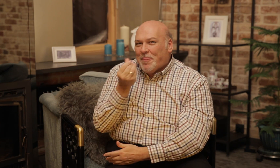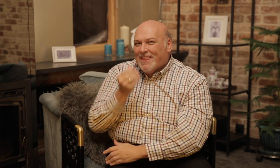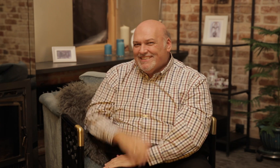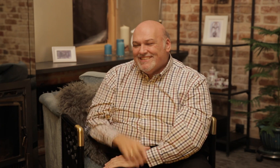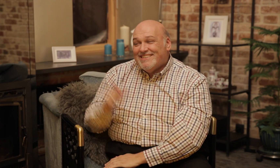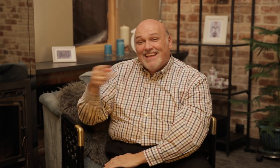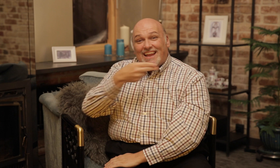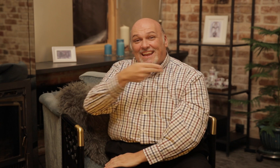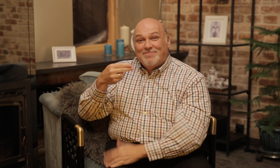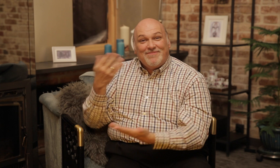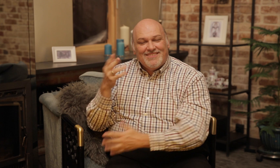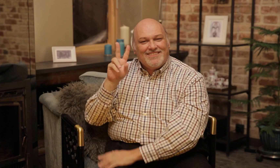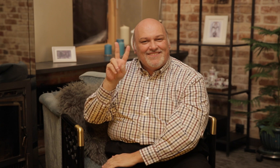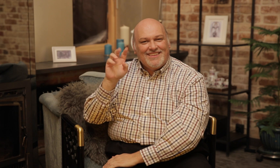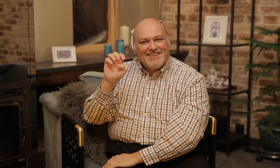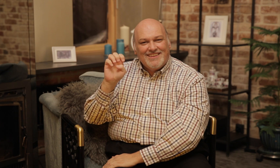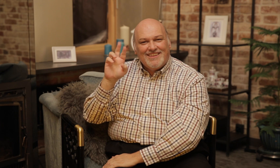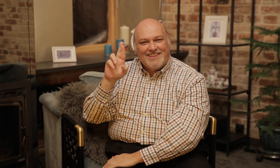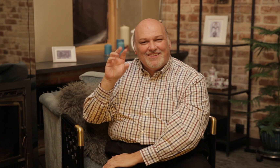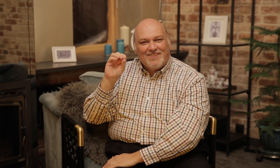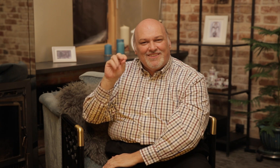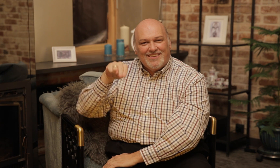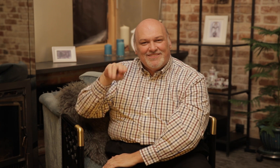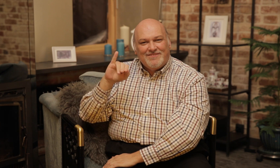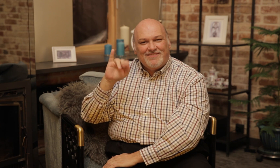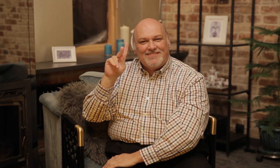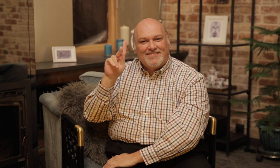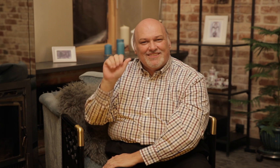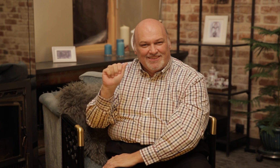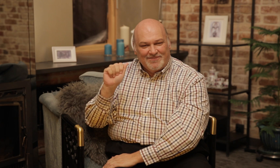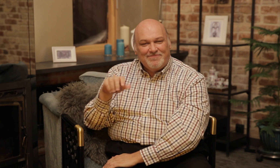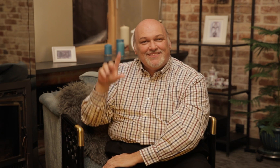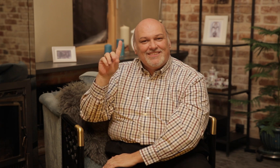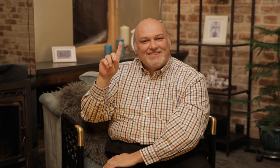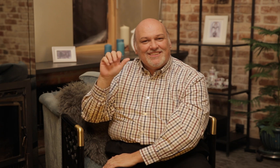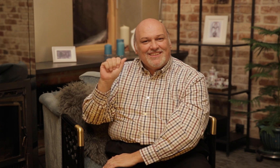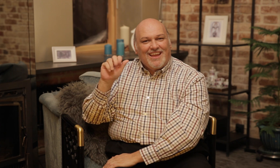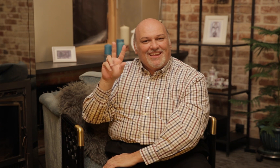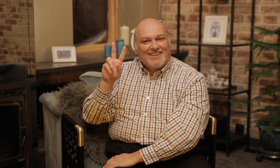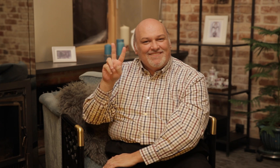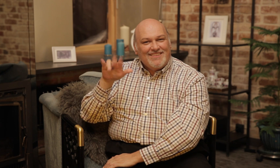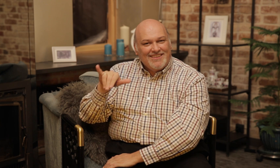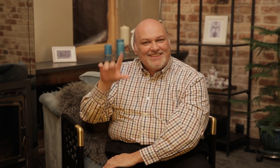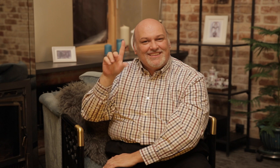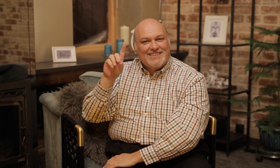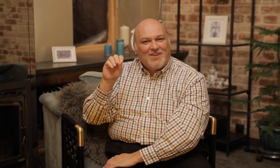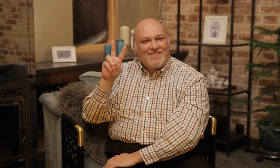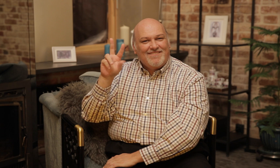and her name is Veronika Davydova.